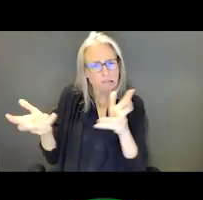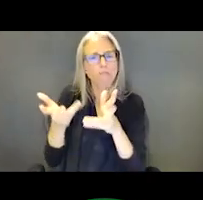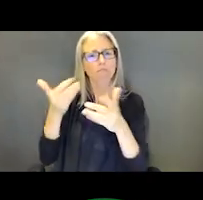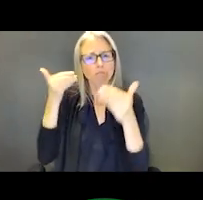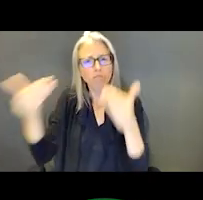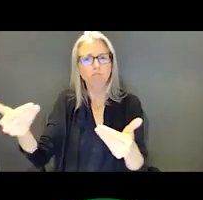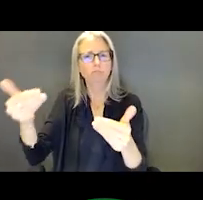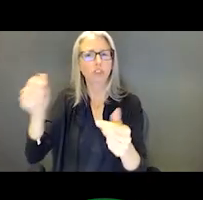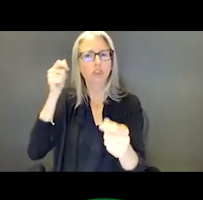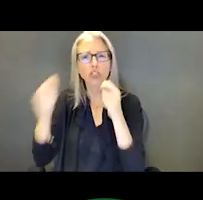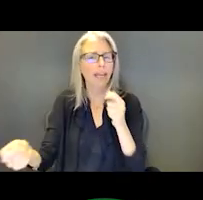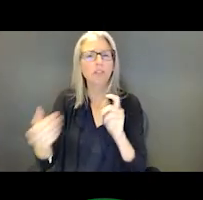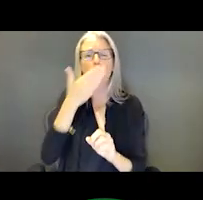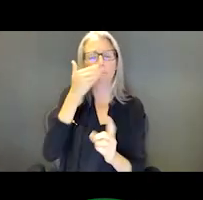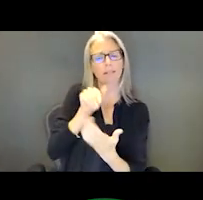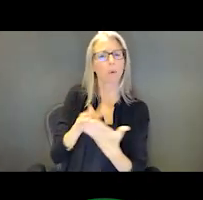you Gale in the end of the presentation.